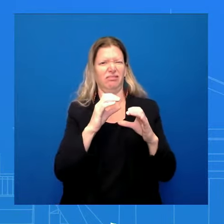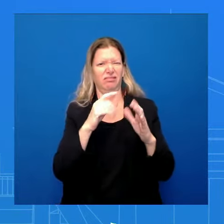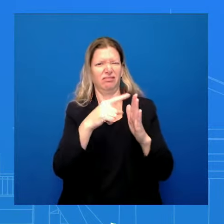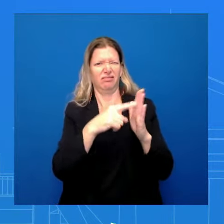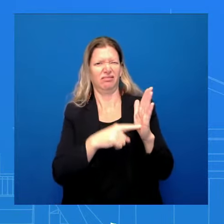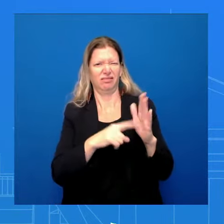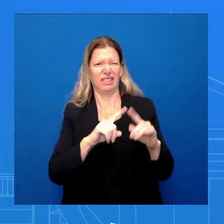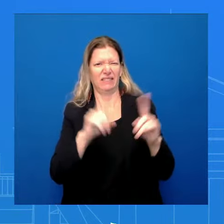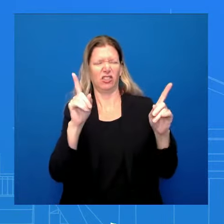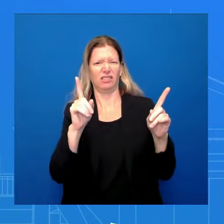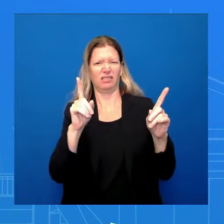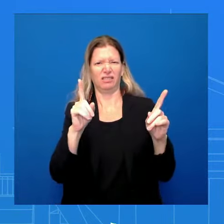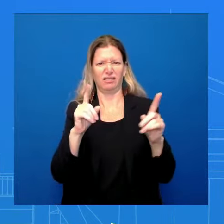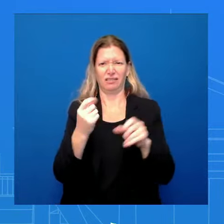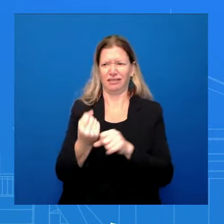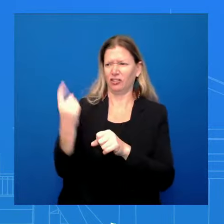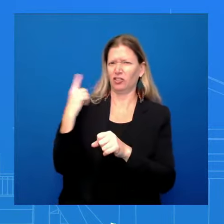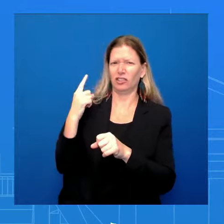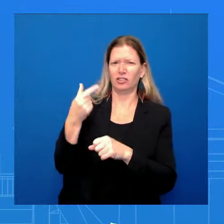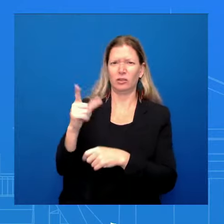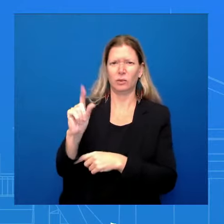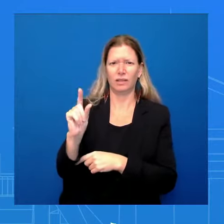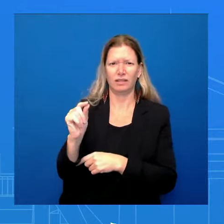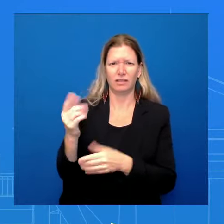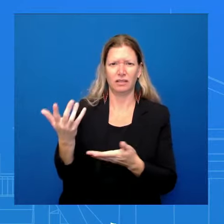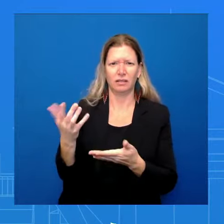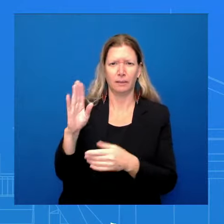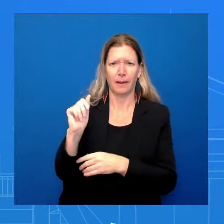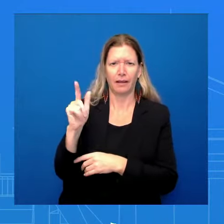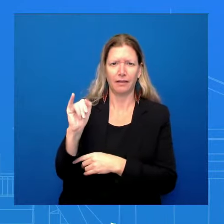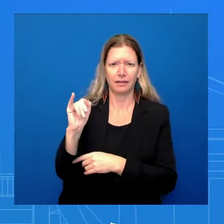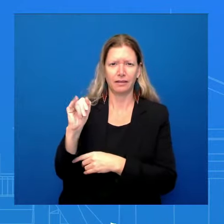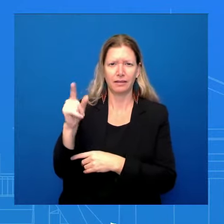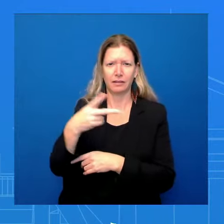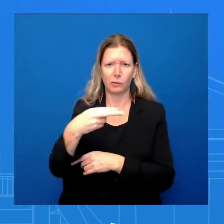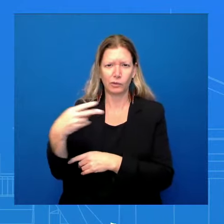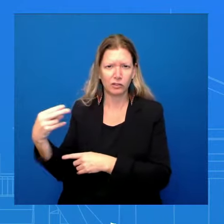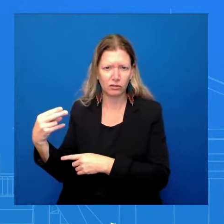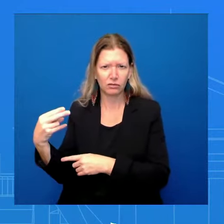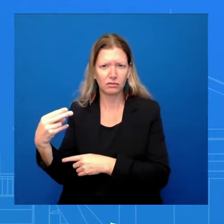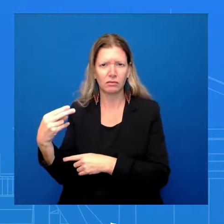It is more neutral; it's tepid versus the prior communiqué that was released.